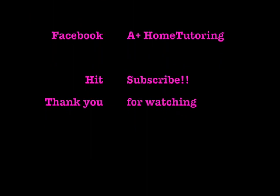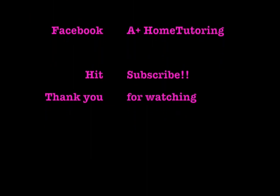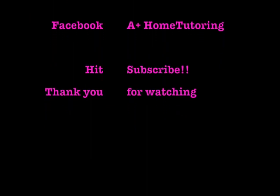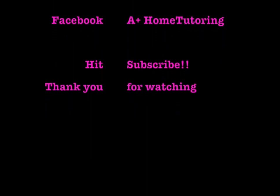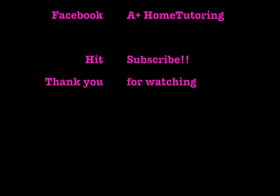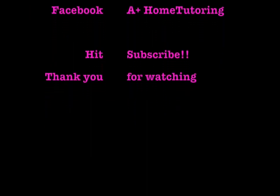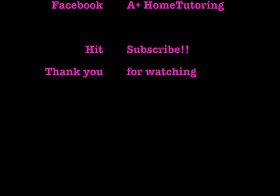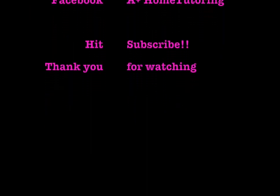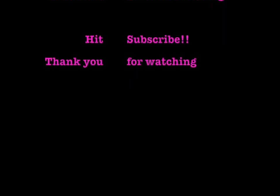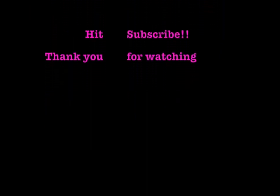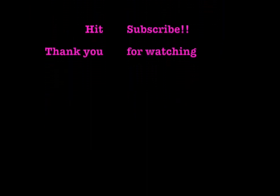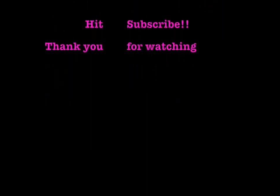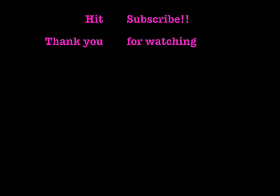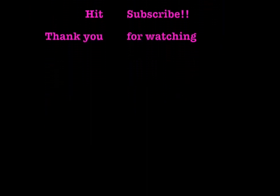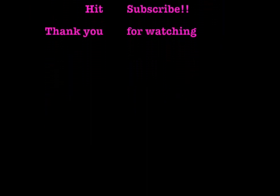You